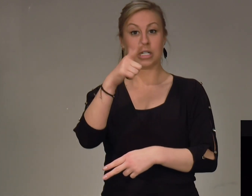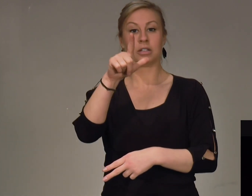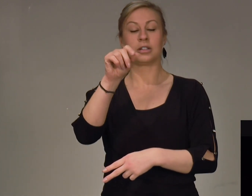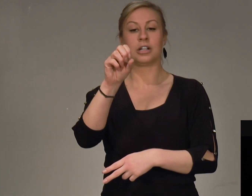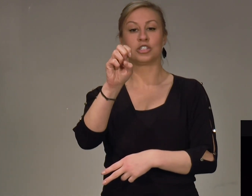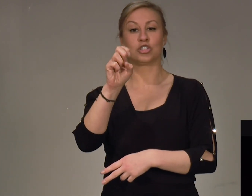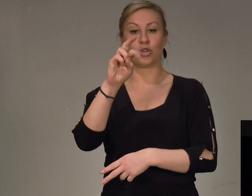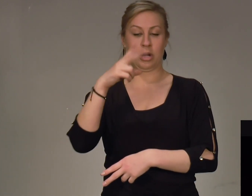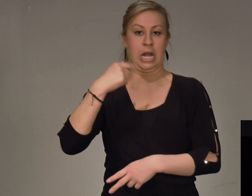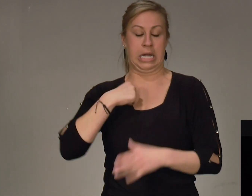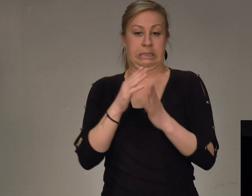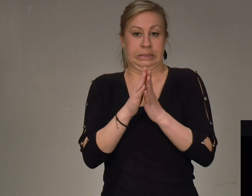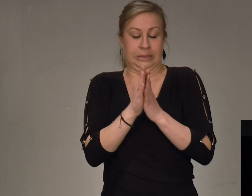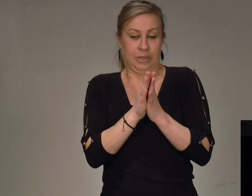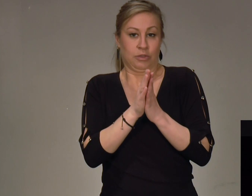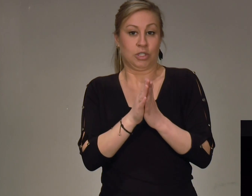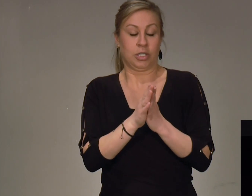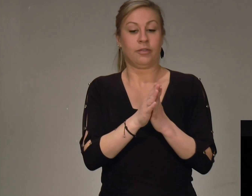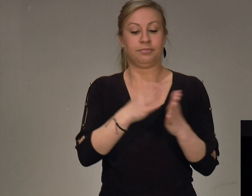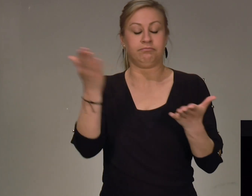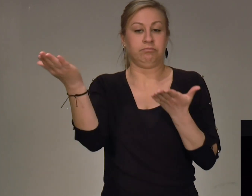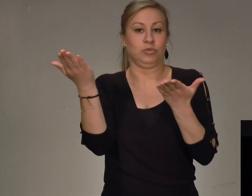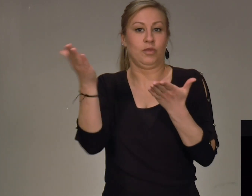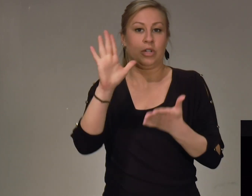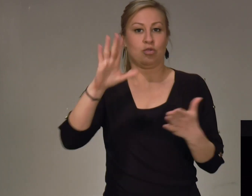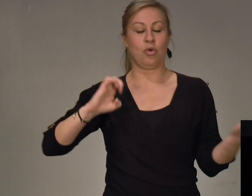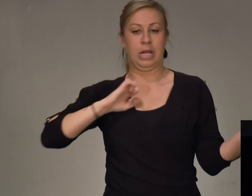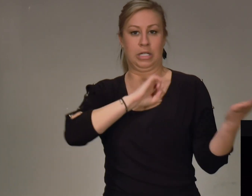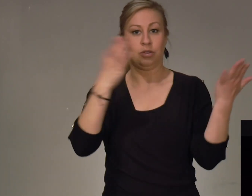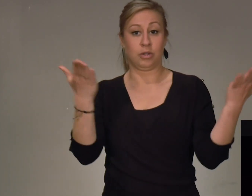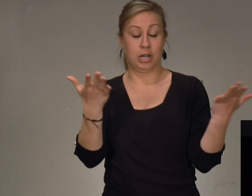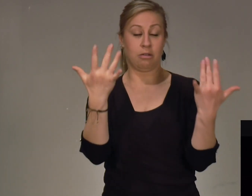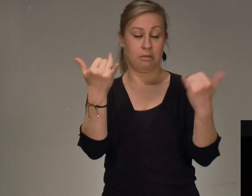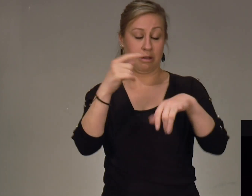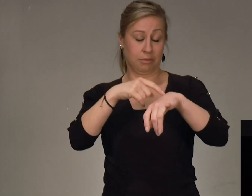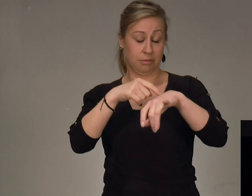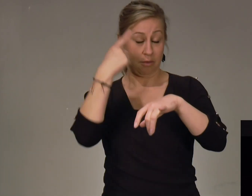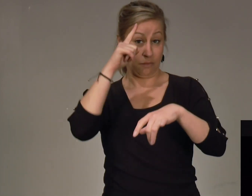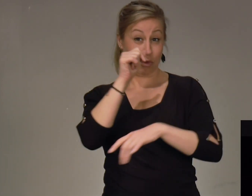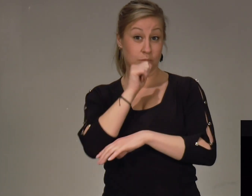of serving as one of your elders here. Now is our time for communion where we pause